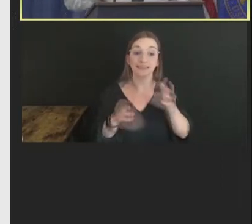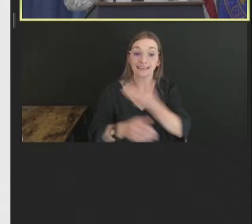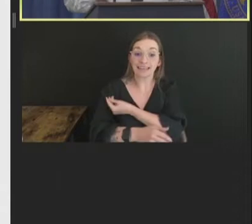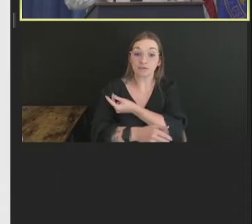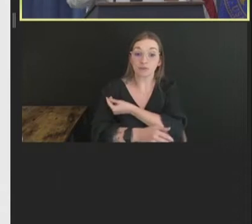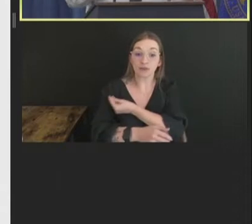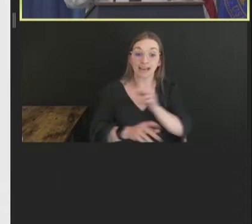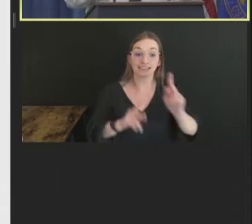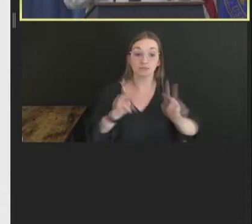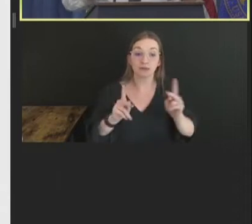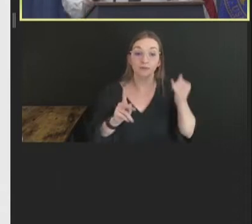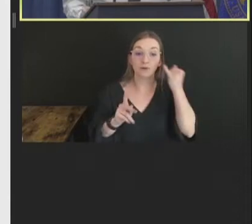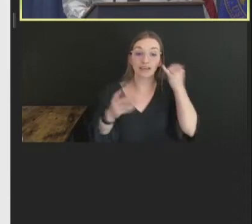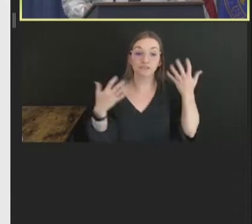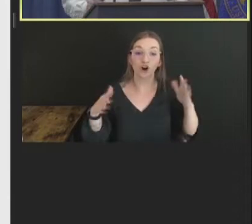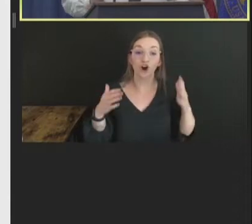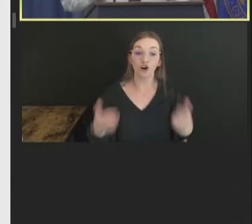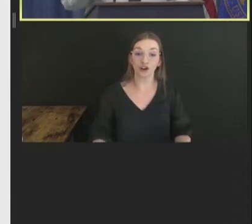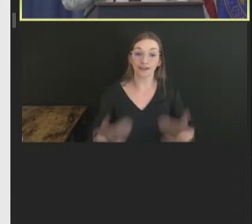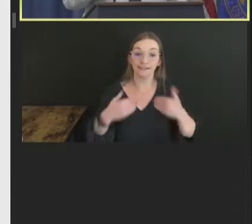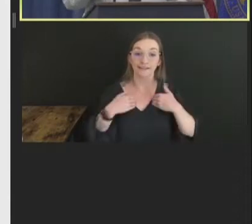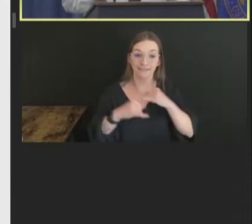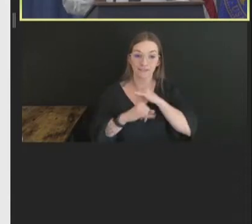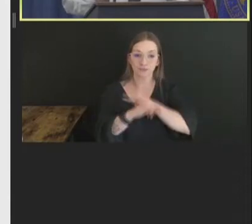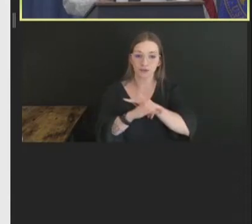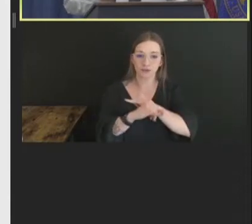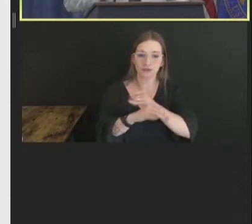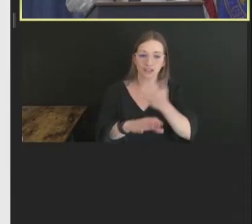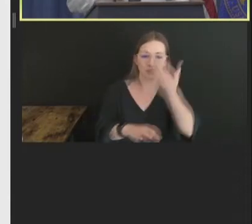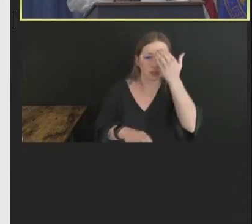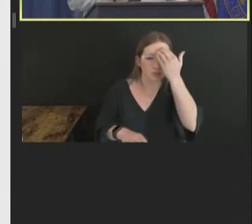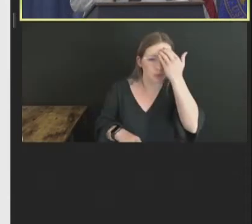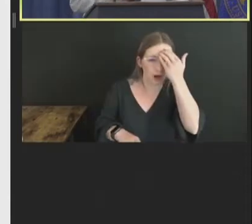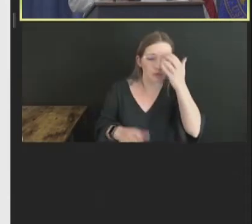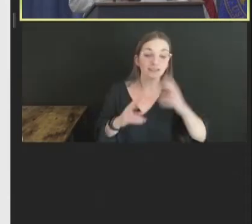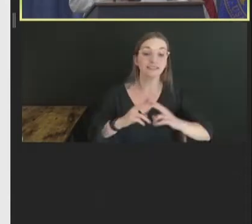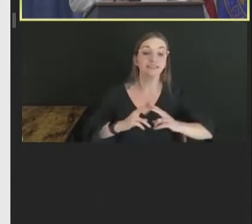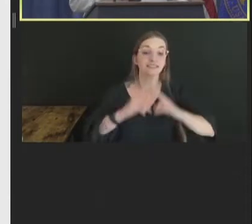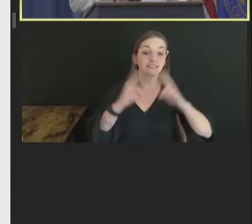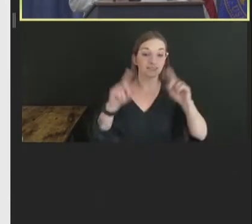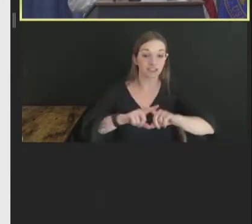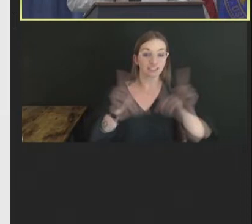I'm probably speaking to the choir here, is very different from immunizing a naive population. And